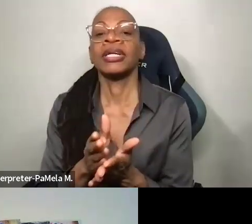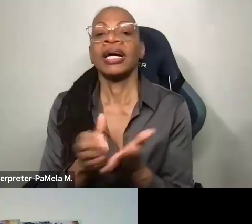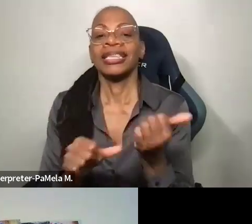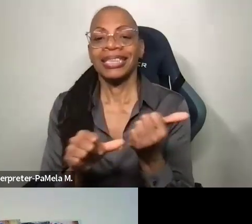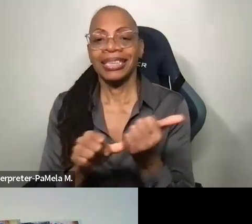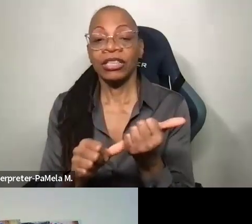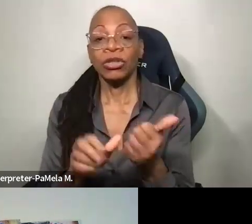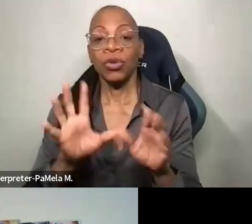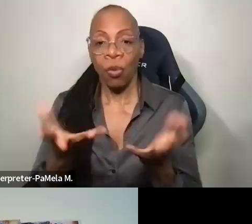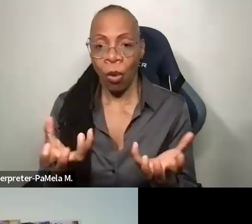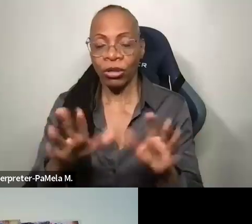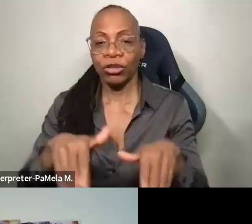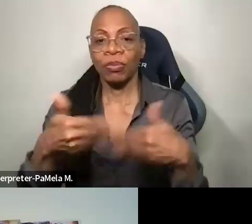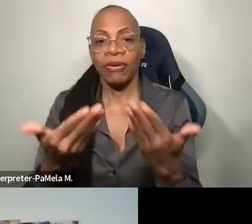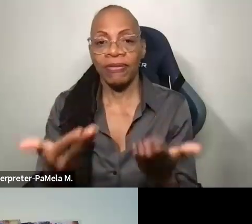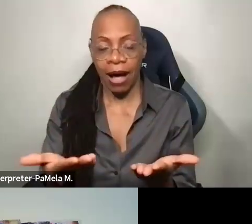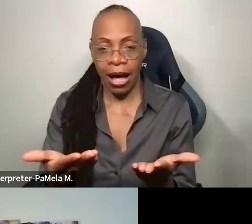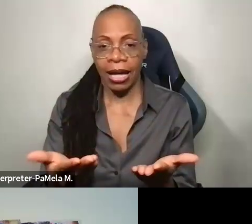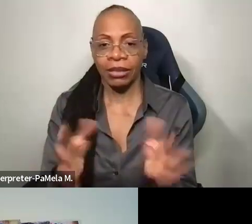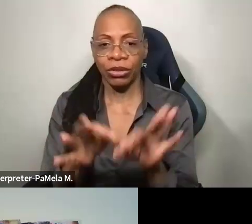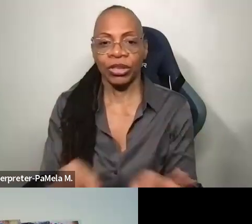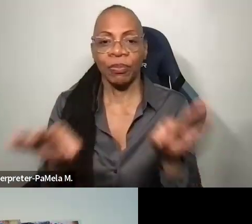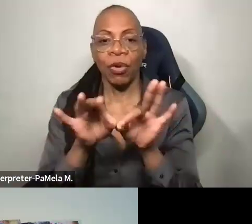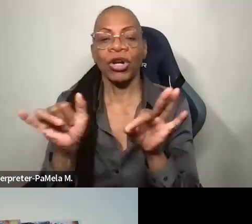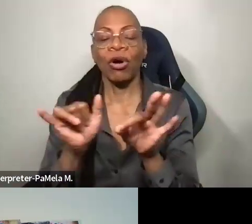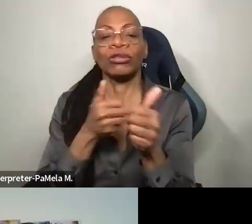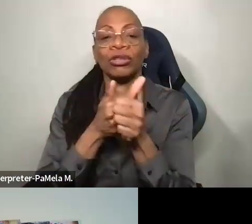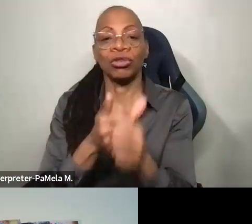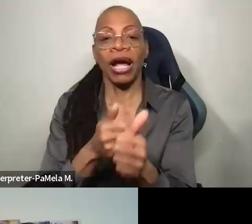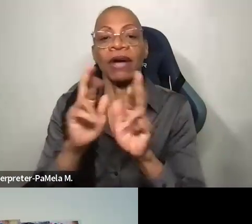But also tracking it and reporting it in that part of the report.